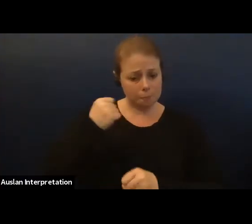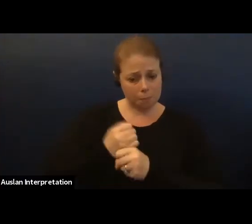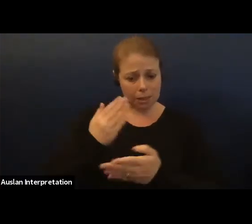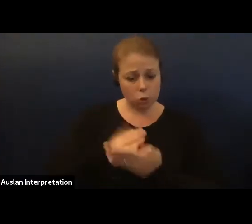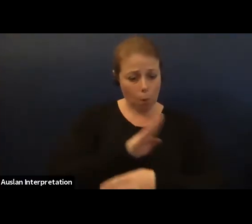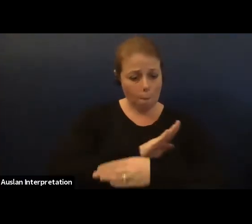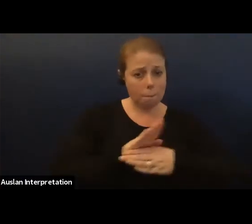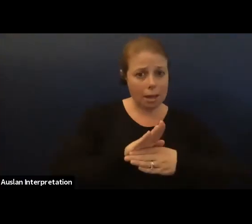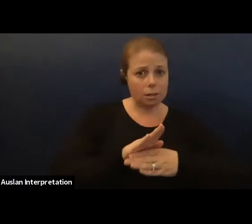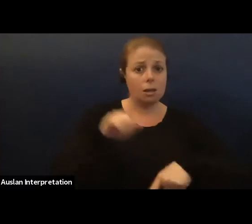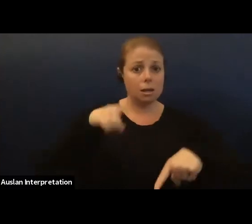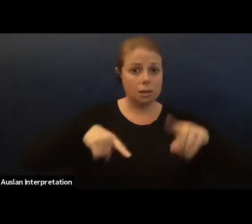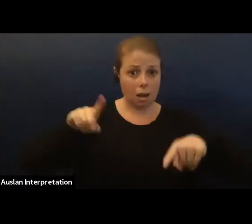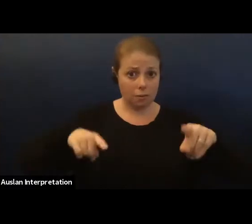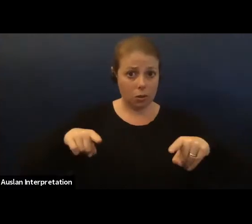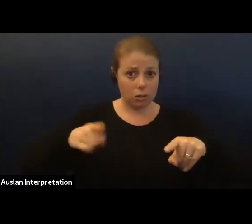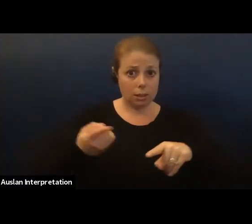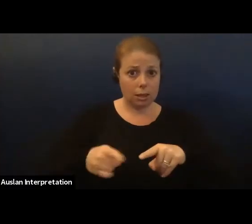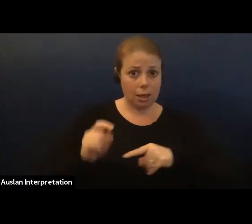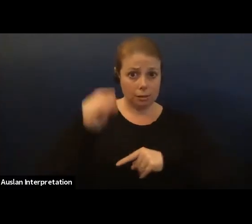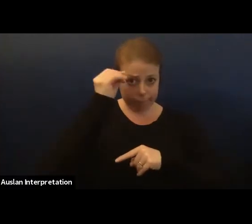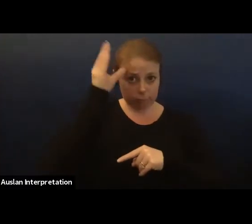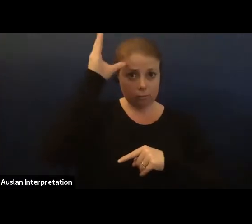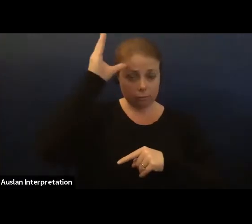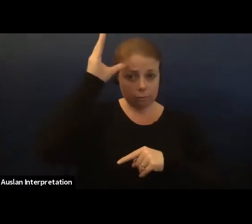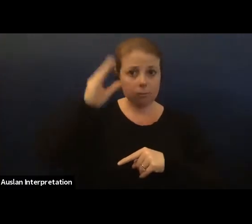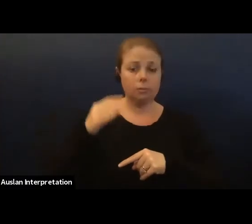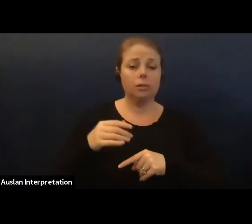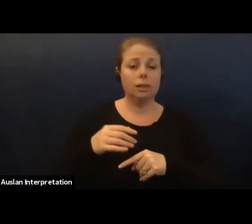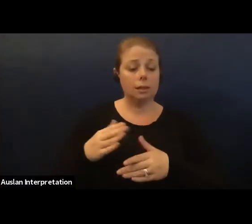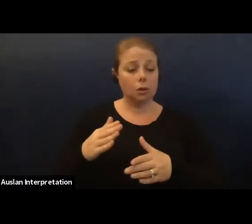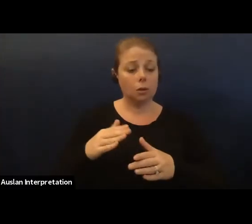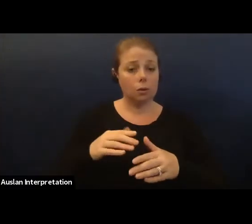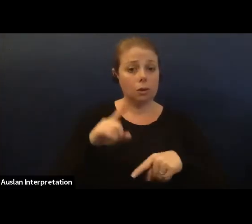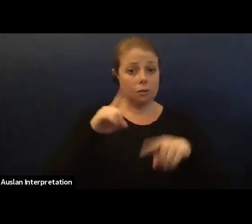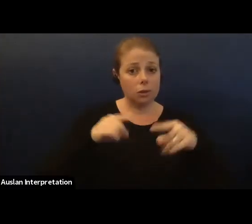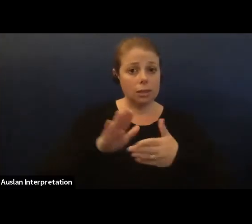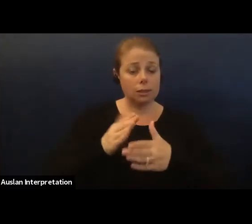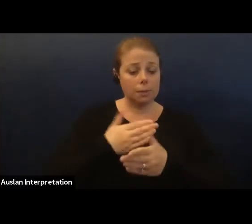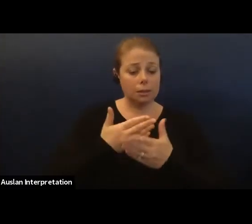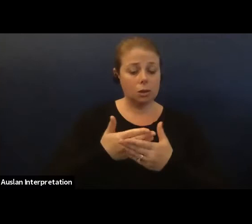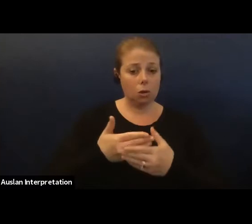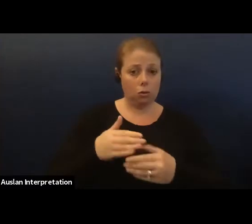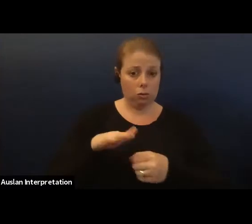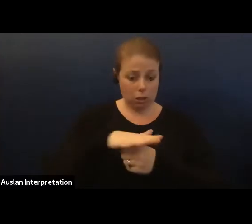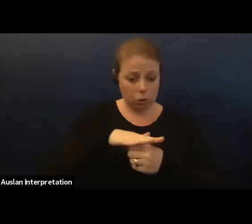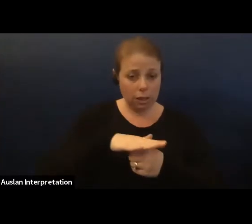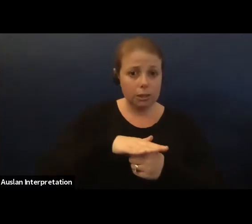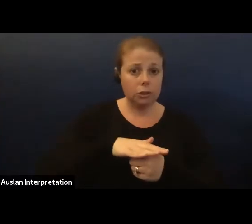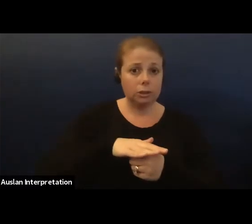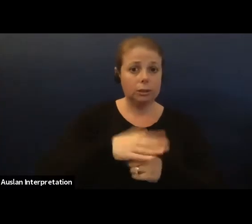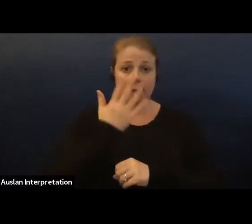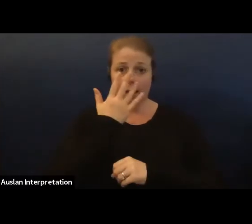of geography, cultural background, age, gender and ability, as well as arts practice experience.